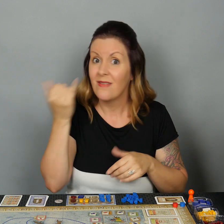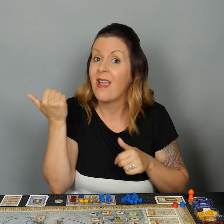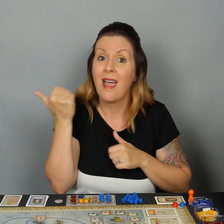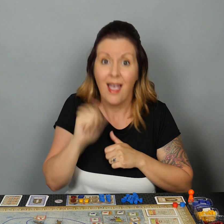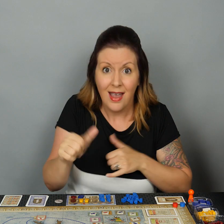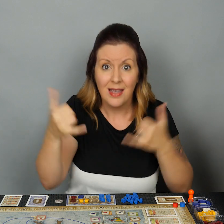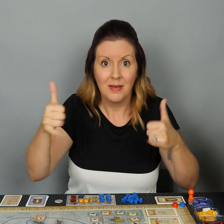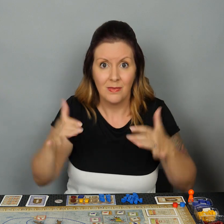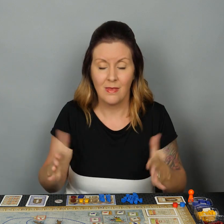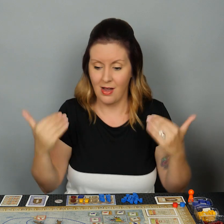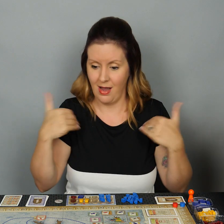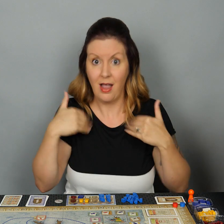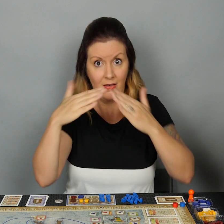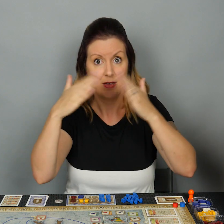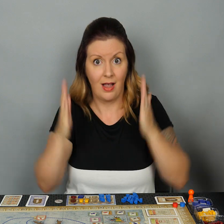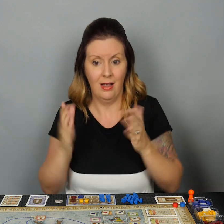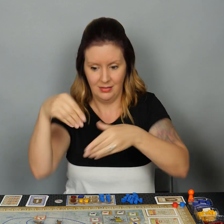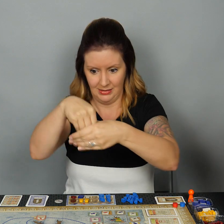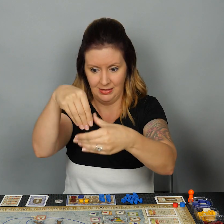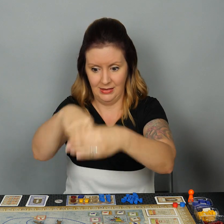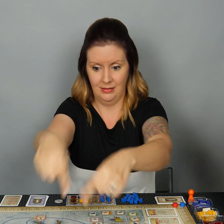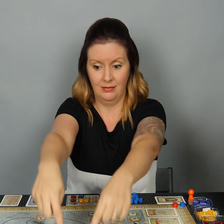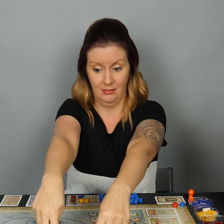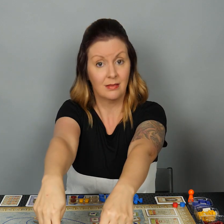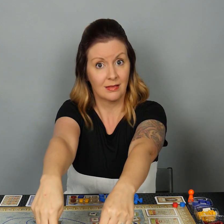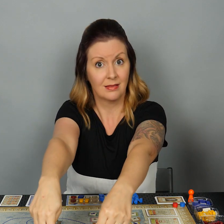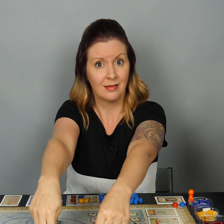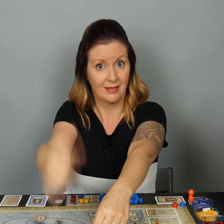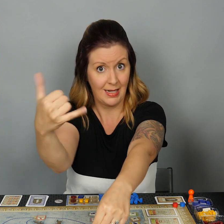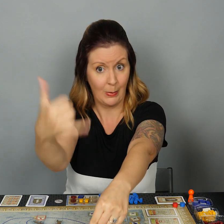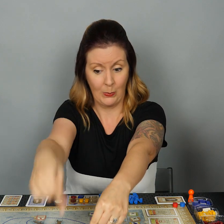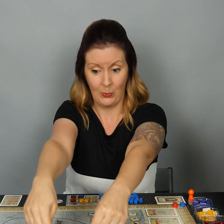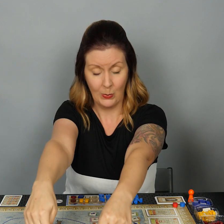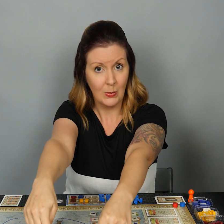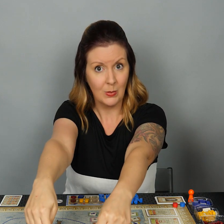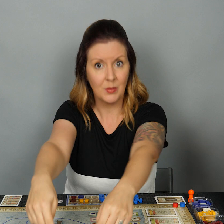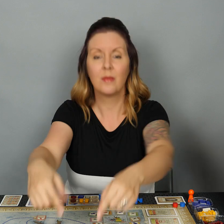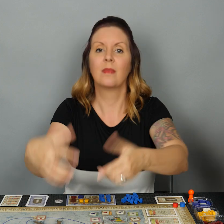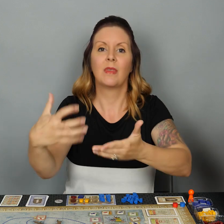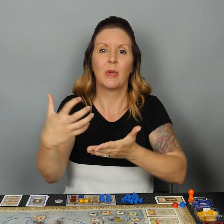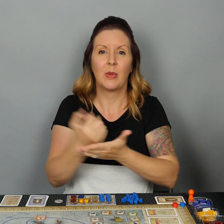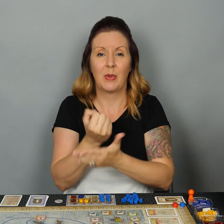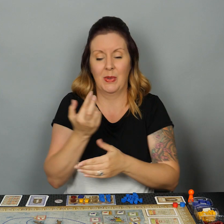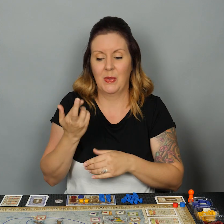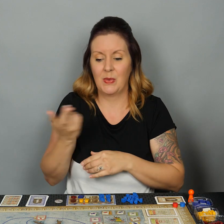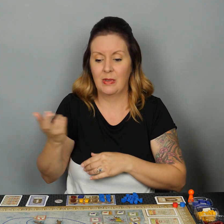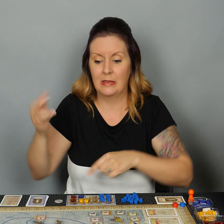If any players have houses in Locris, their houses produce resources corresponding to